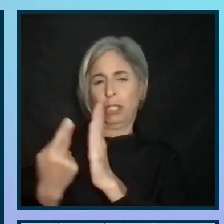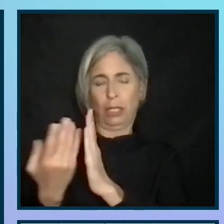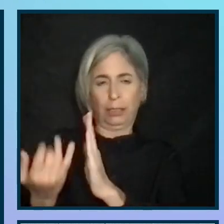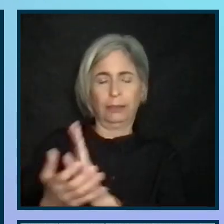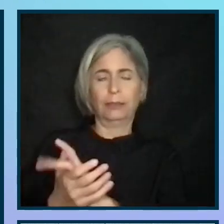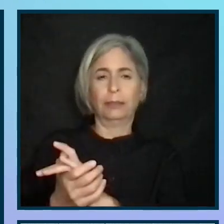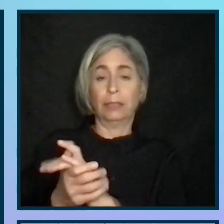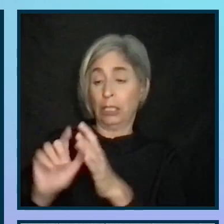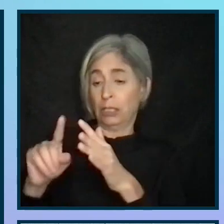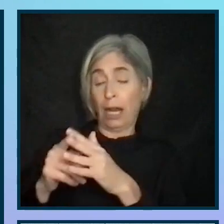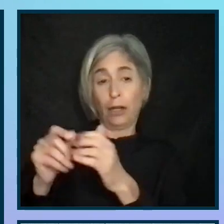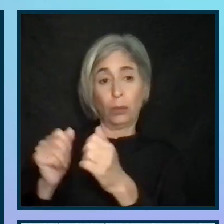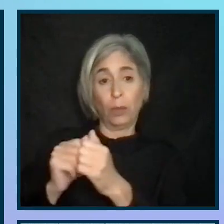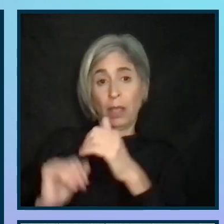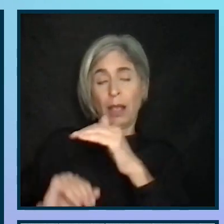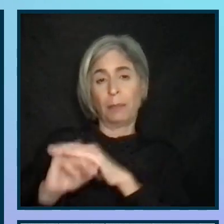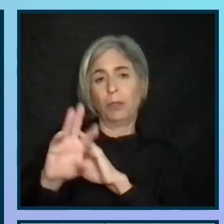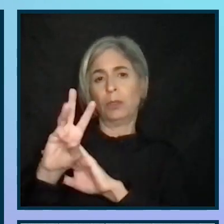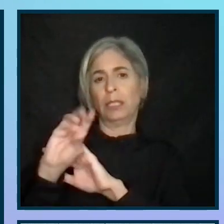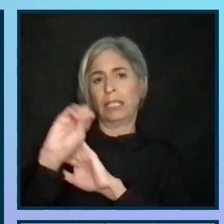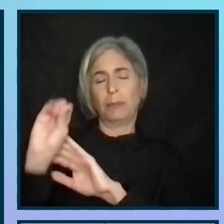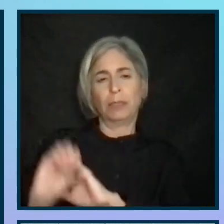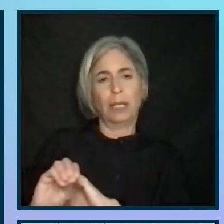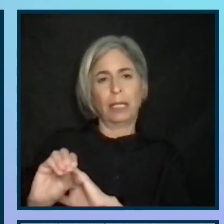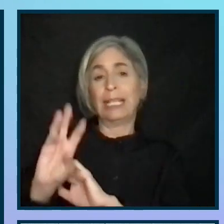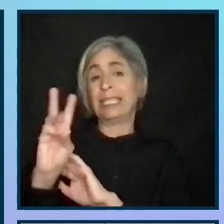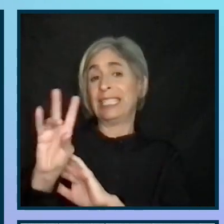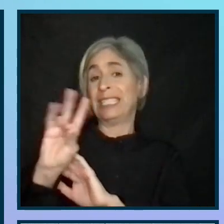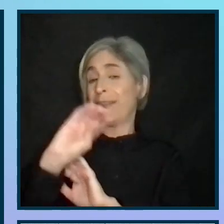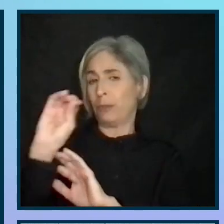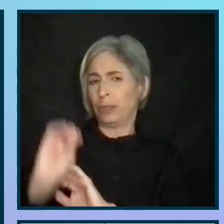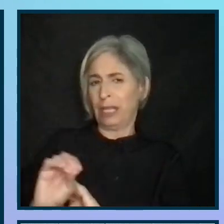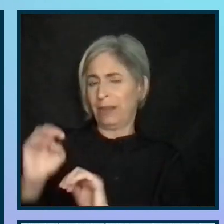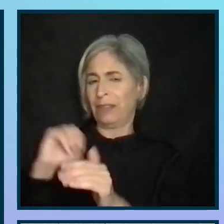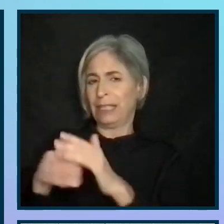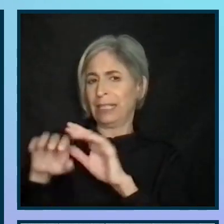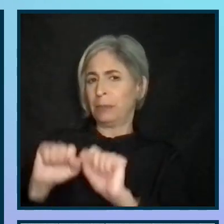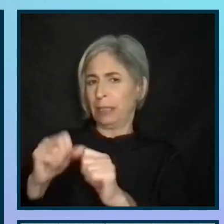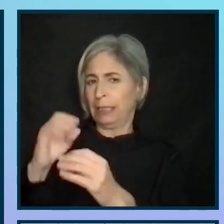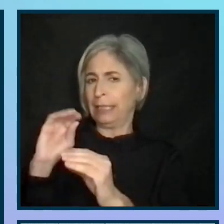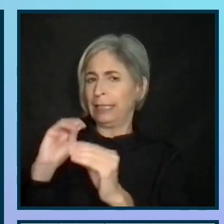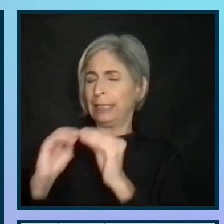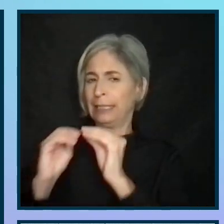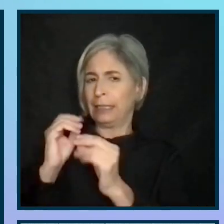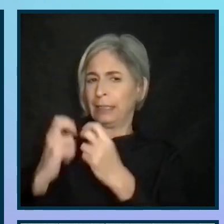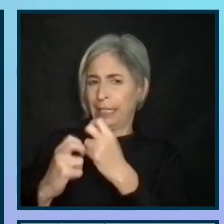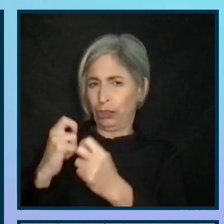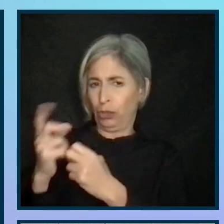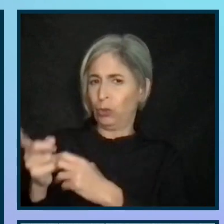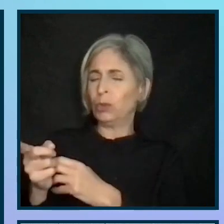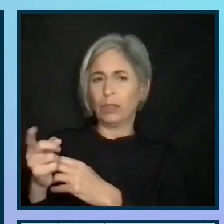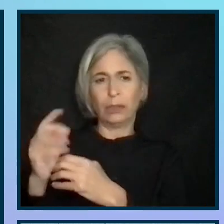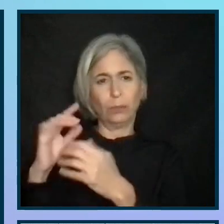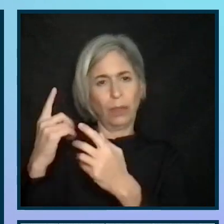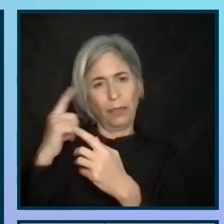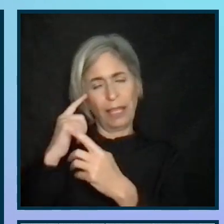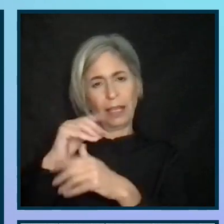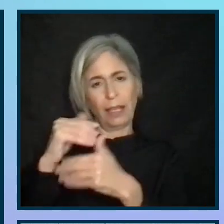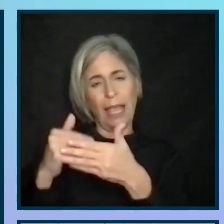can prevent up to 67% of accessibility issues. You know, and the mission for the proactive approach